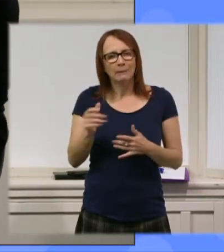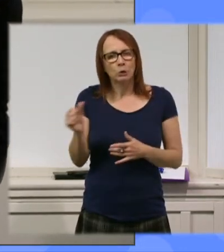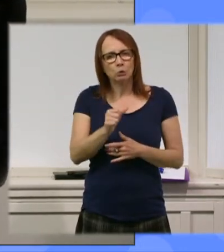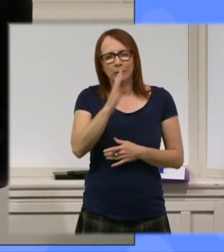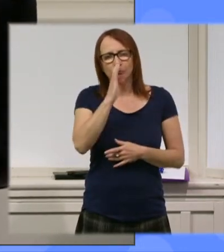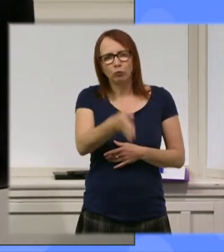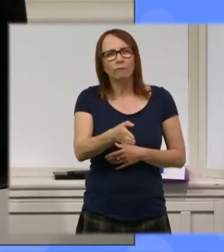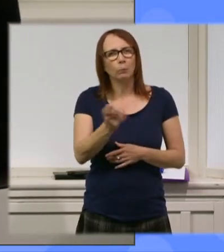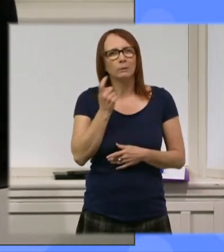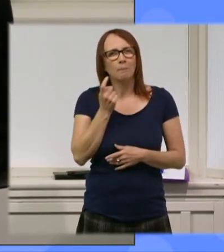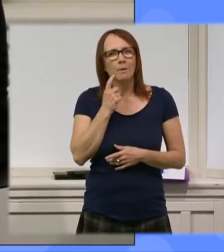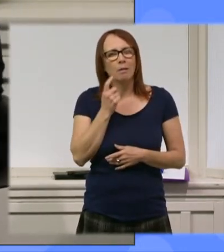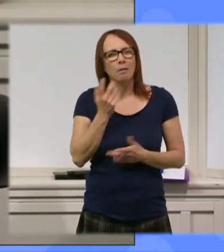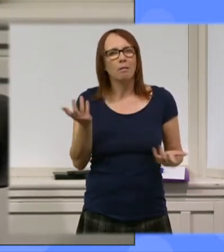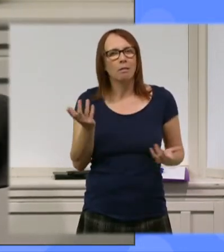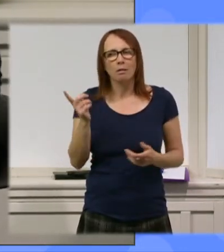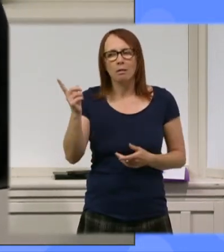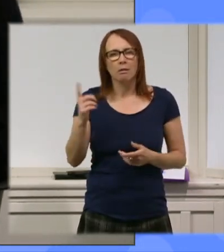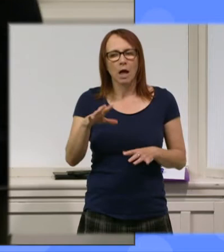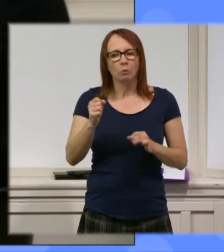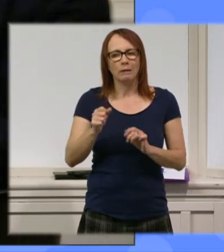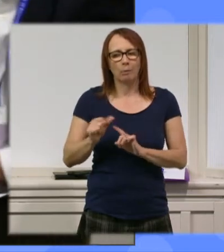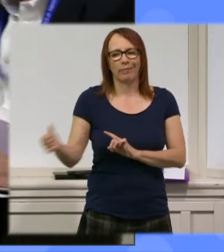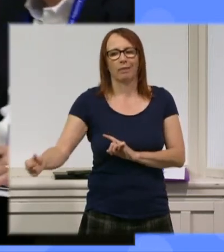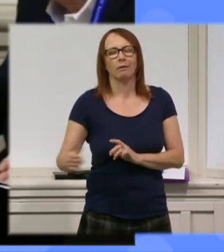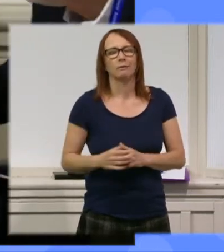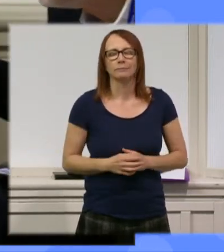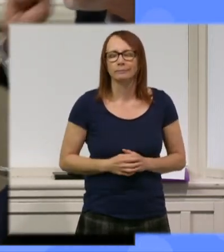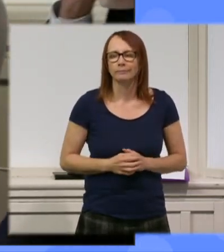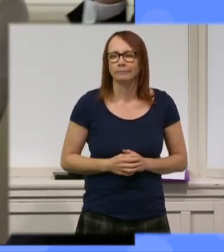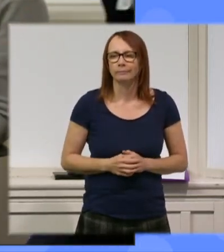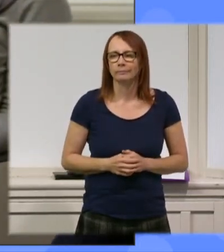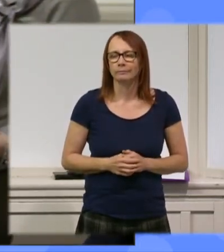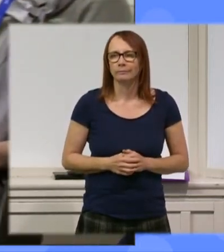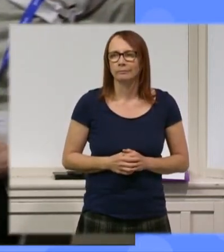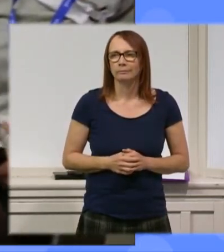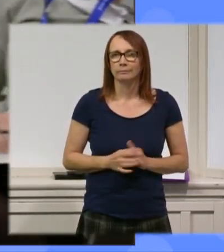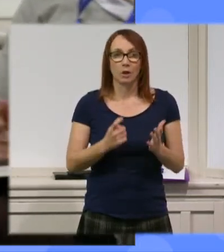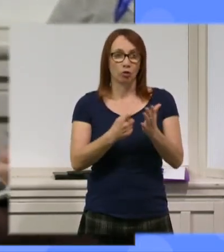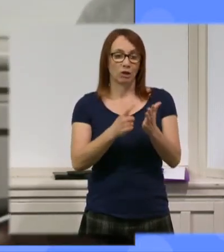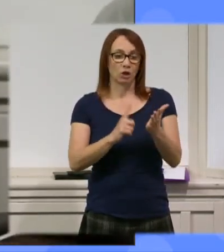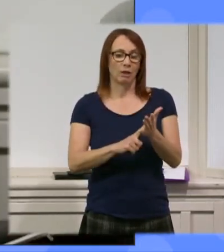simple very very quickly I'll start with Richard know what going to come back to lure of riches yeah there's a famous essay by a guy